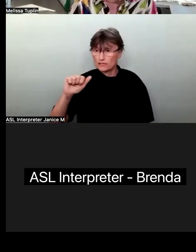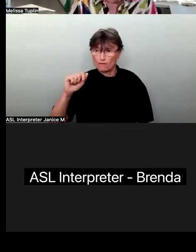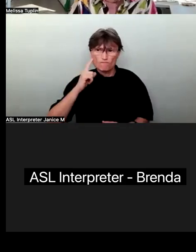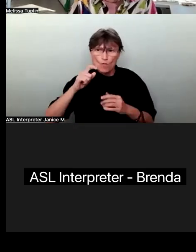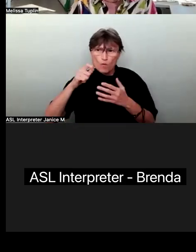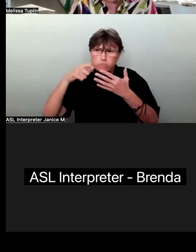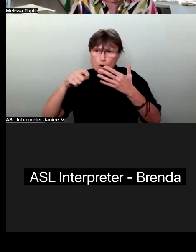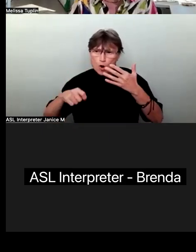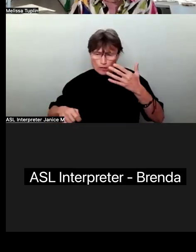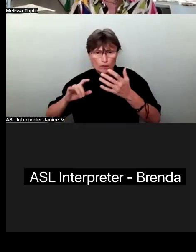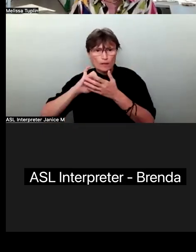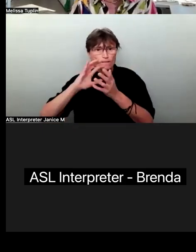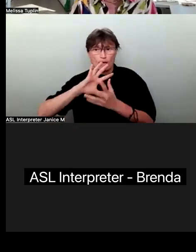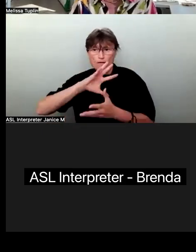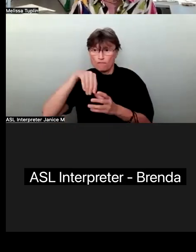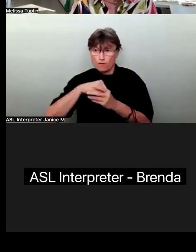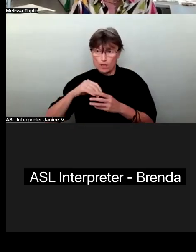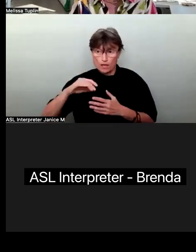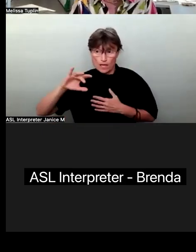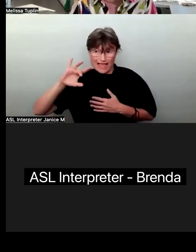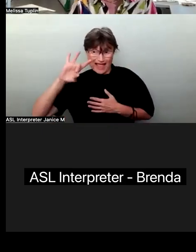to the four directions of our Strategic Framework,